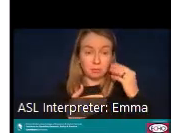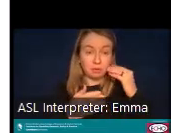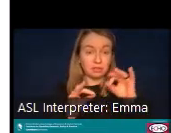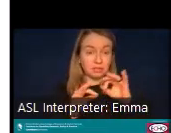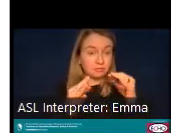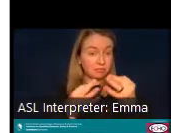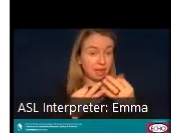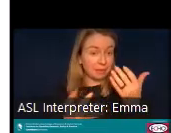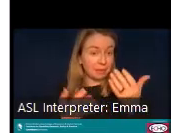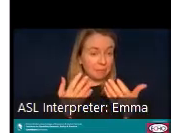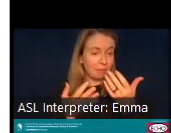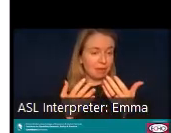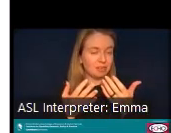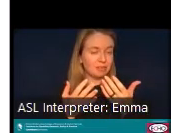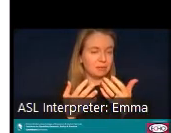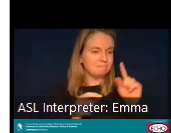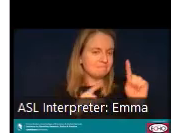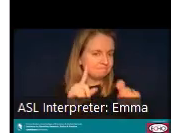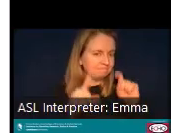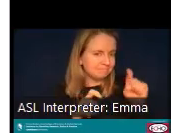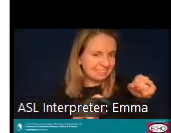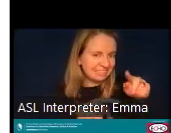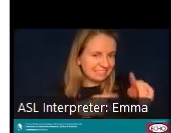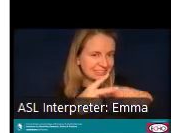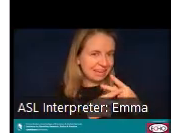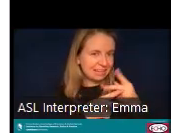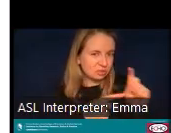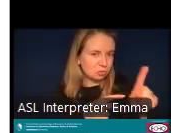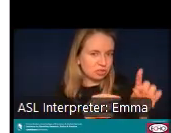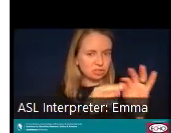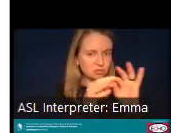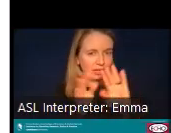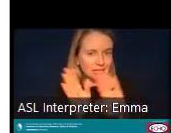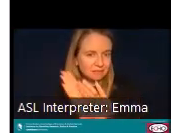been asking us these questions about development or about